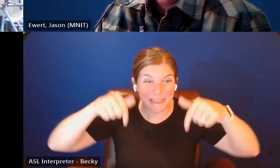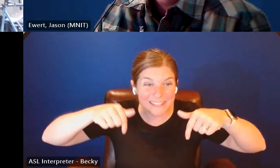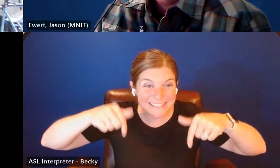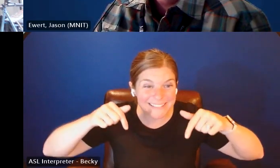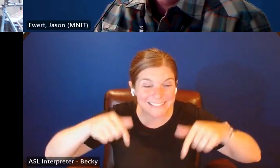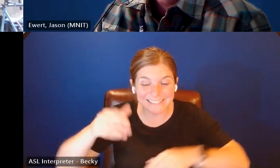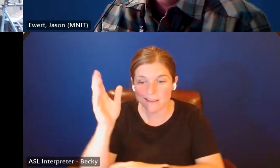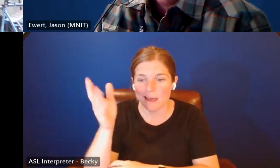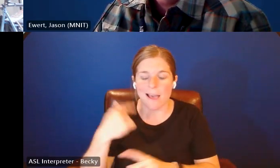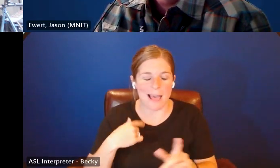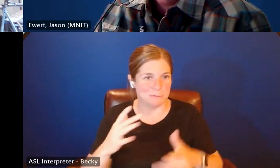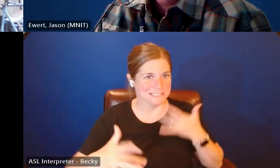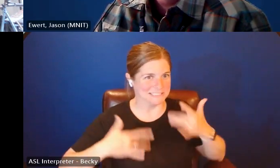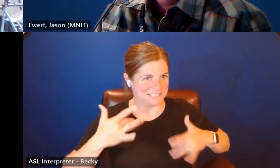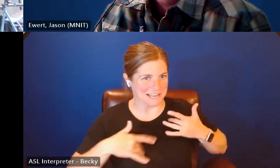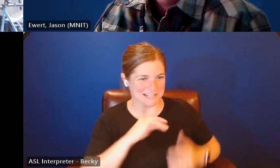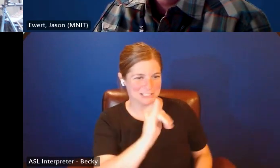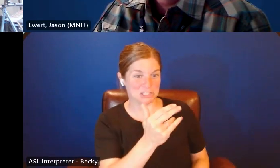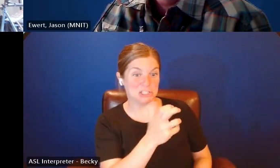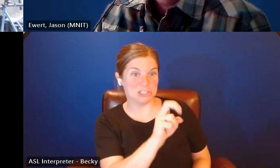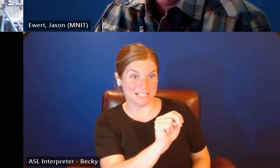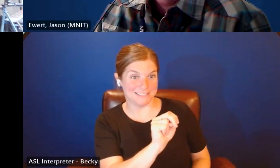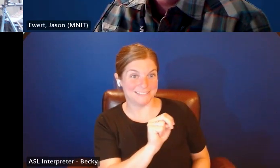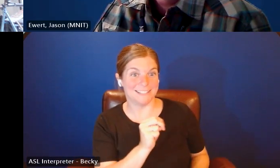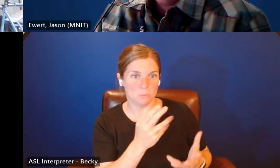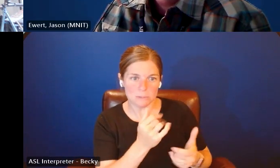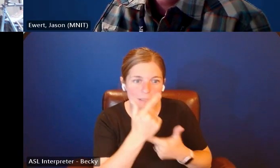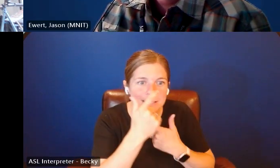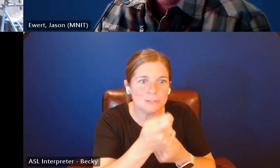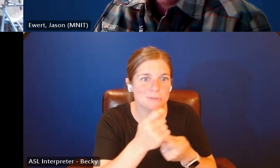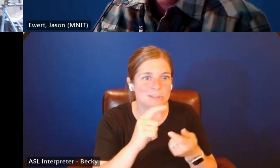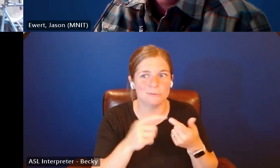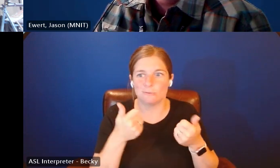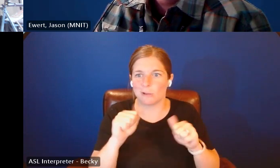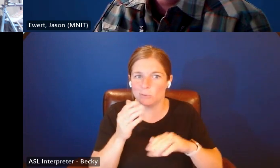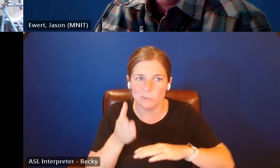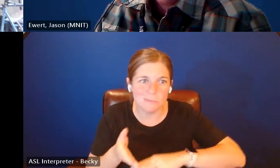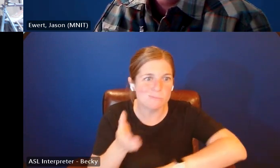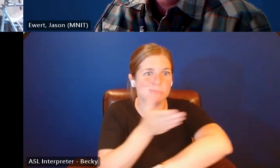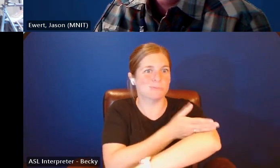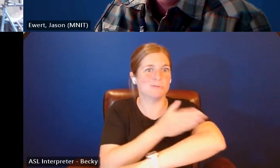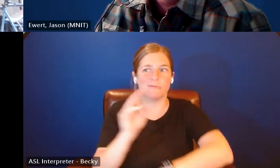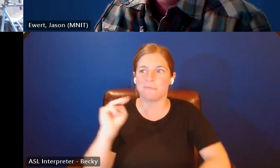was interested in pursuing this and interested in trying to make maps more accessible.